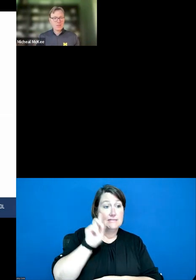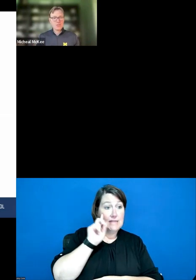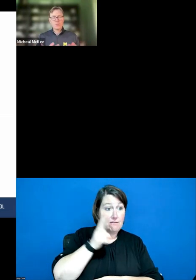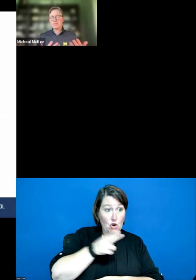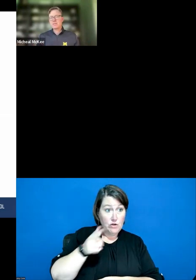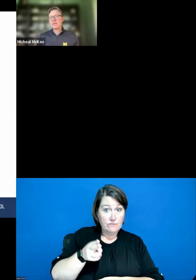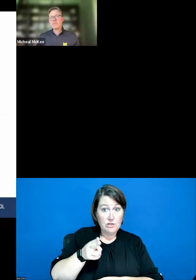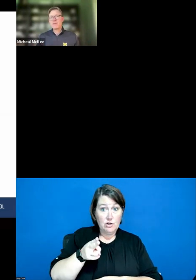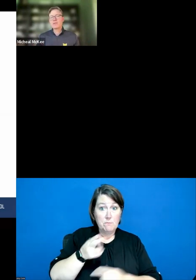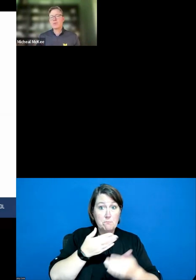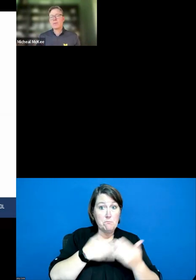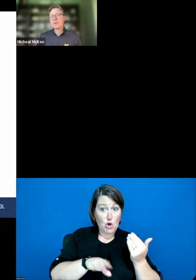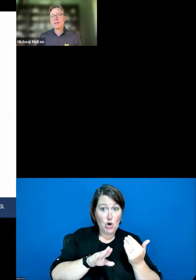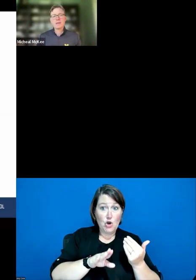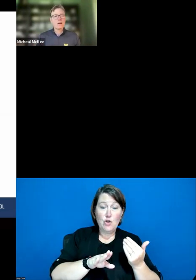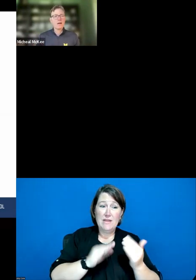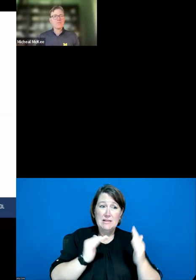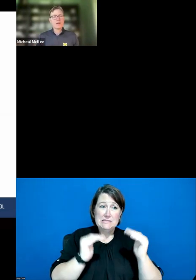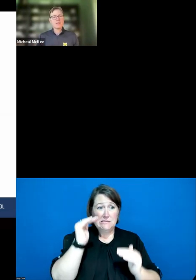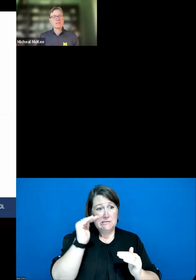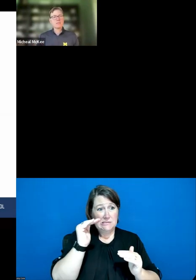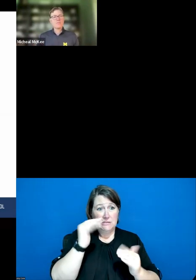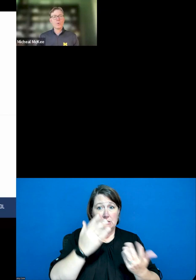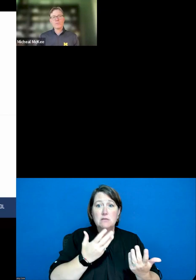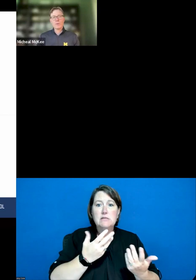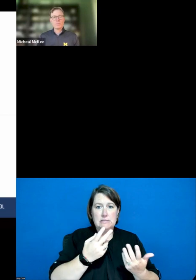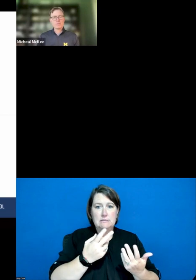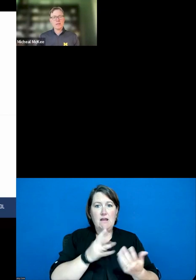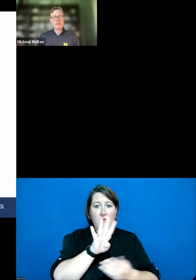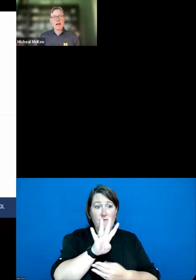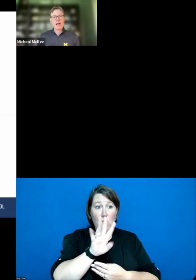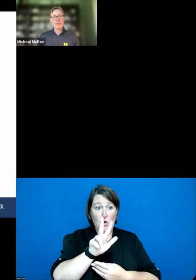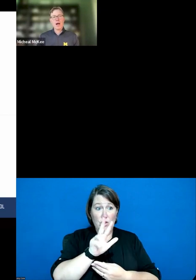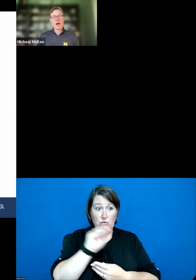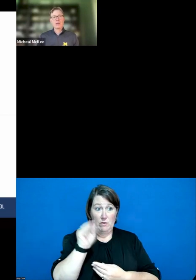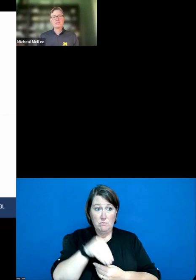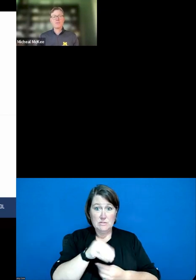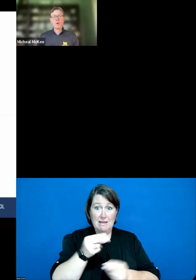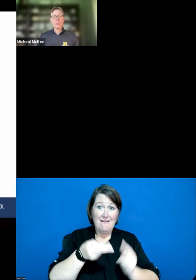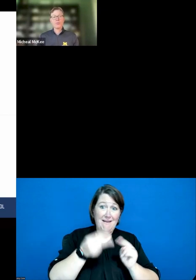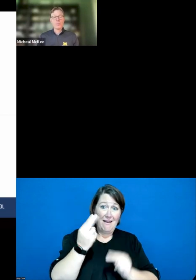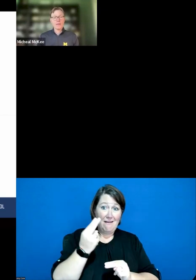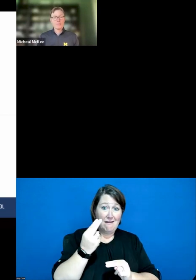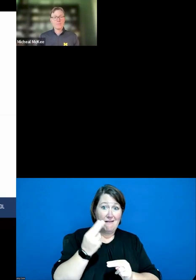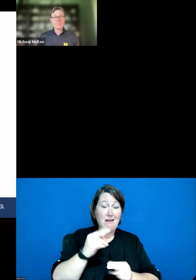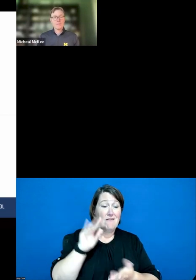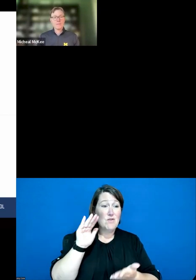You can see very troubling findings of 43% higher odds of low birth weight,